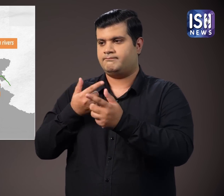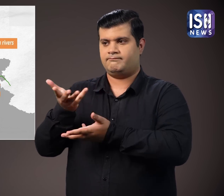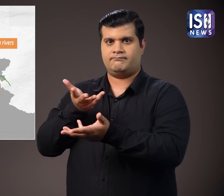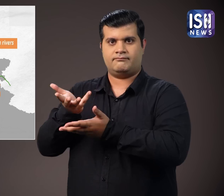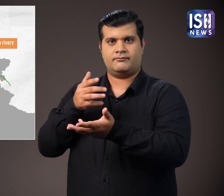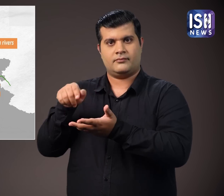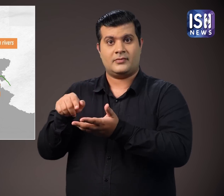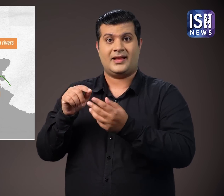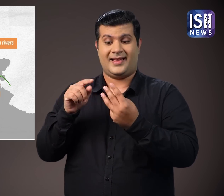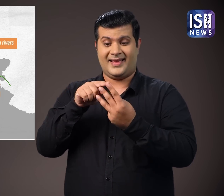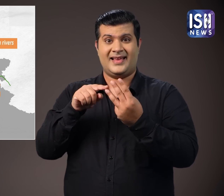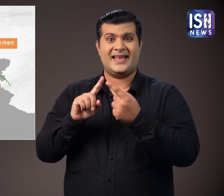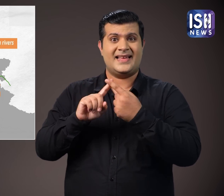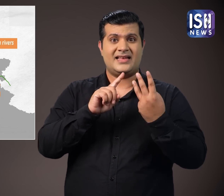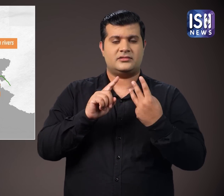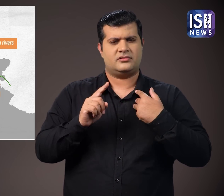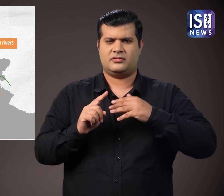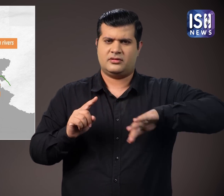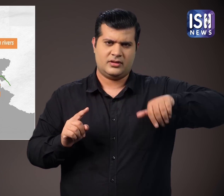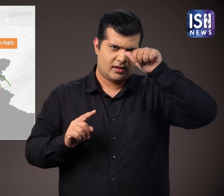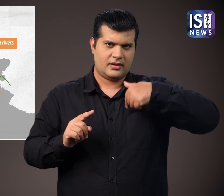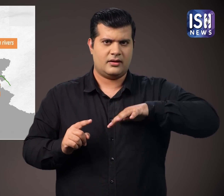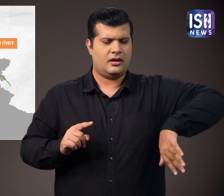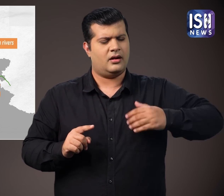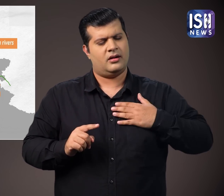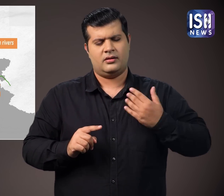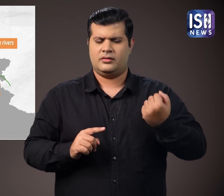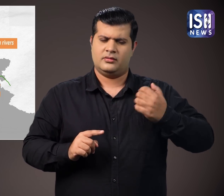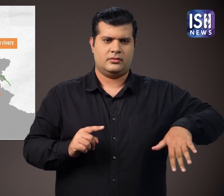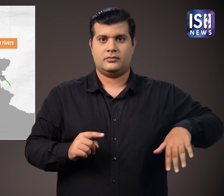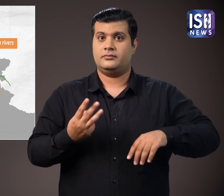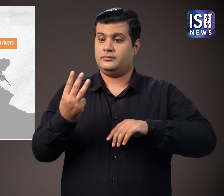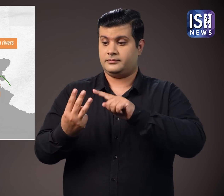We will talk about the Western Rivers only as the Eastern Rivers are already under India.